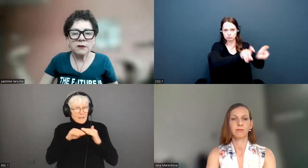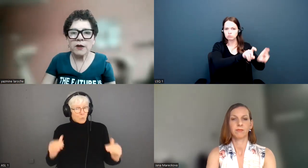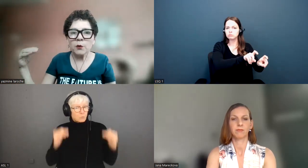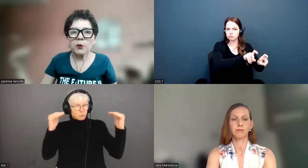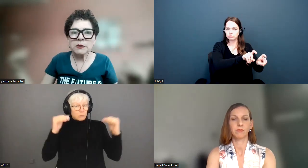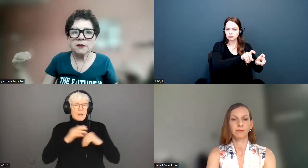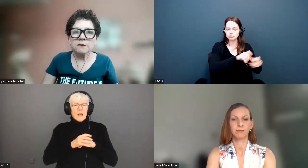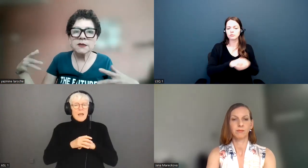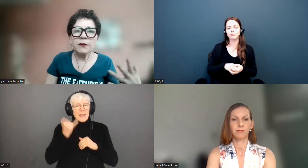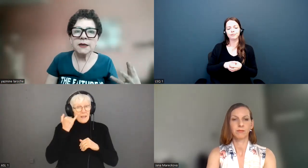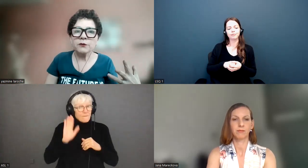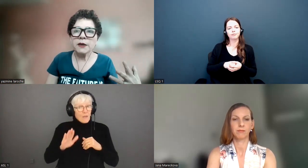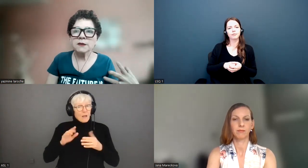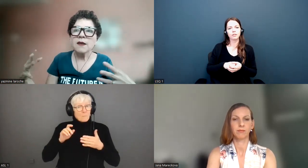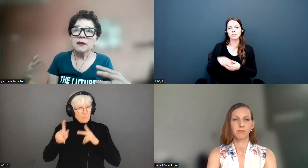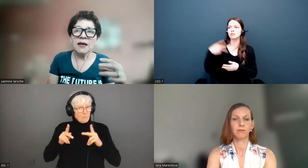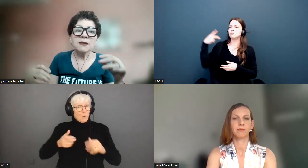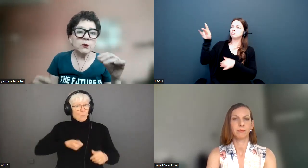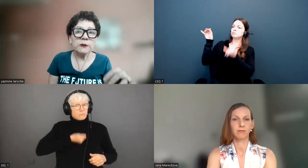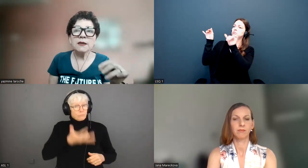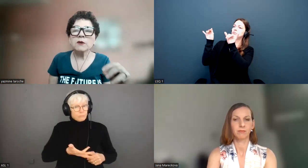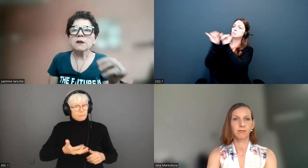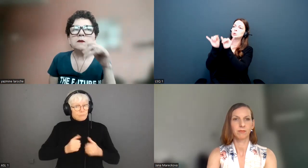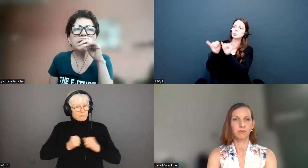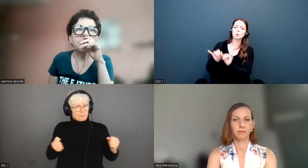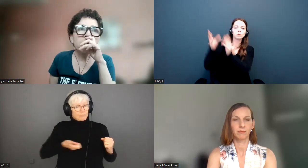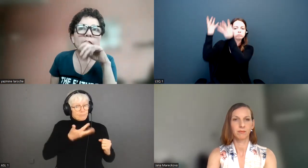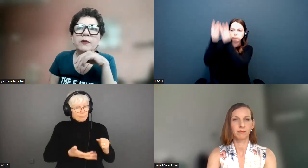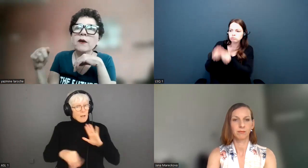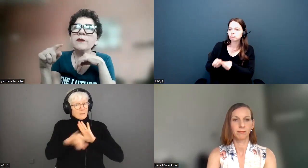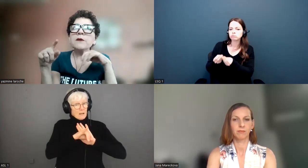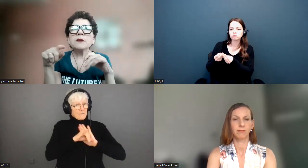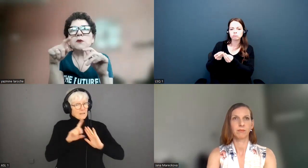of how a person self-identifies that is a really really good one there are other so